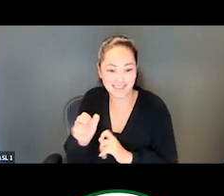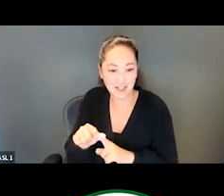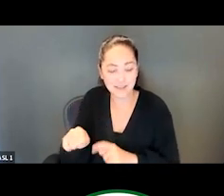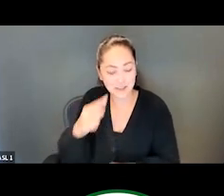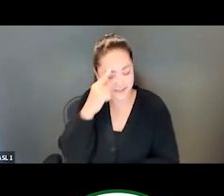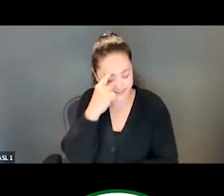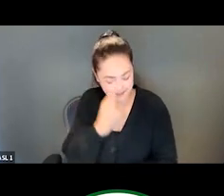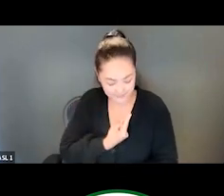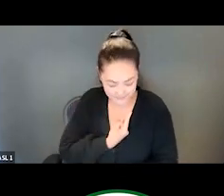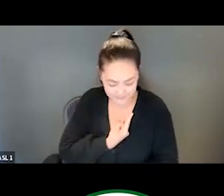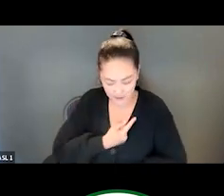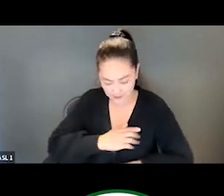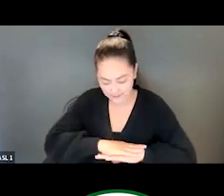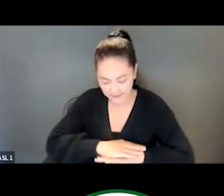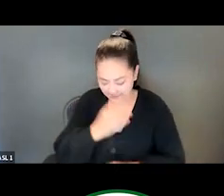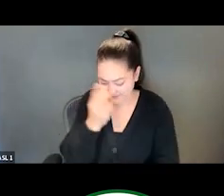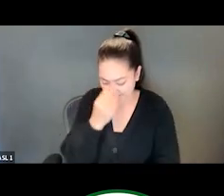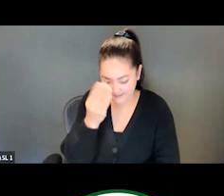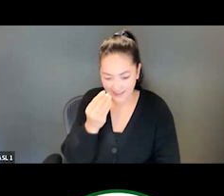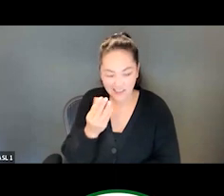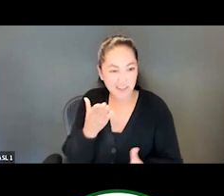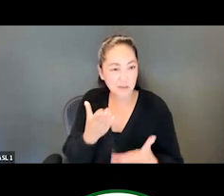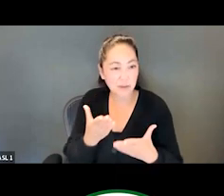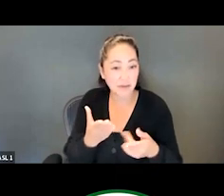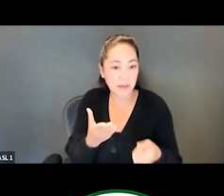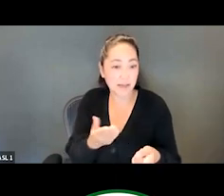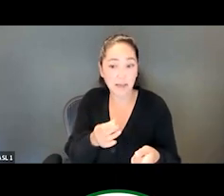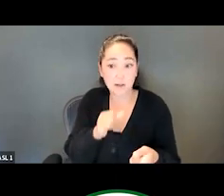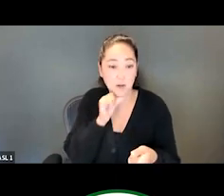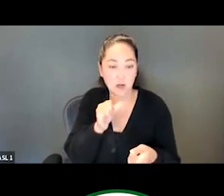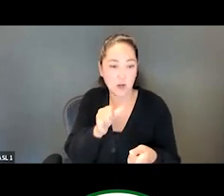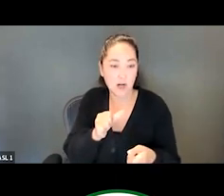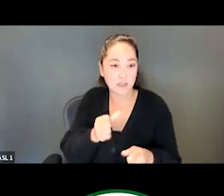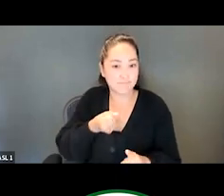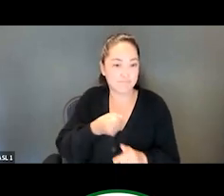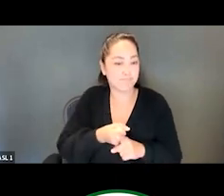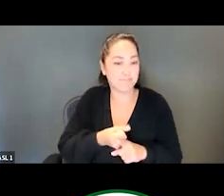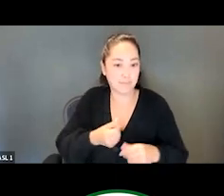Would anyone like to share an experience or? Share a time where they were able to create